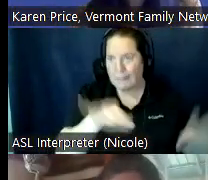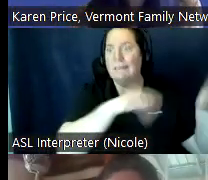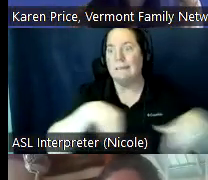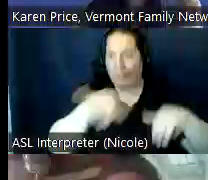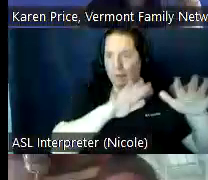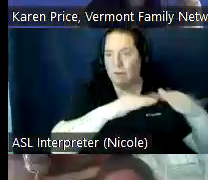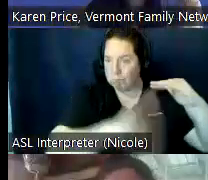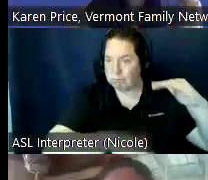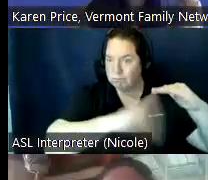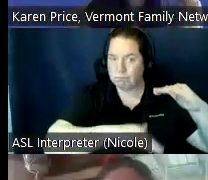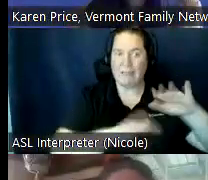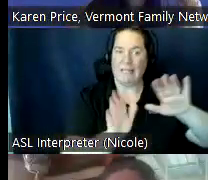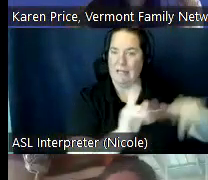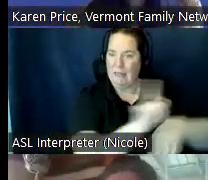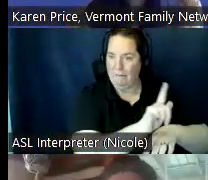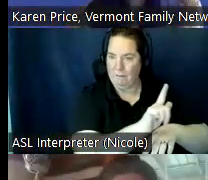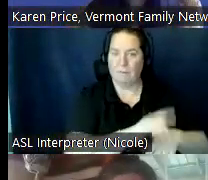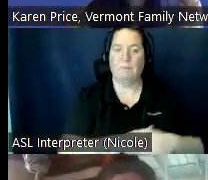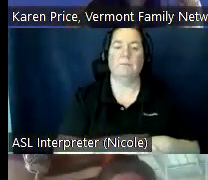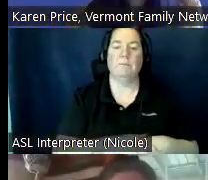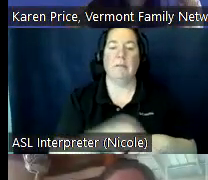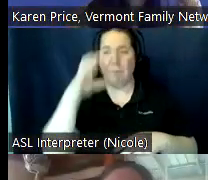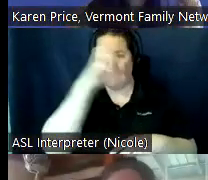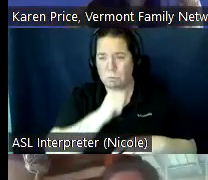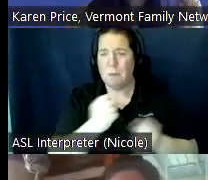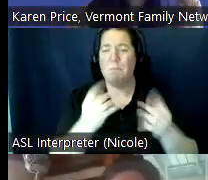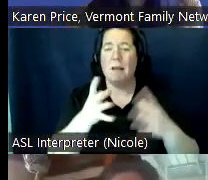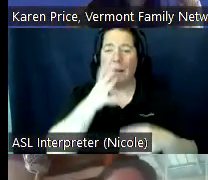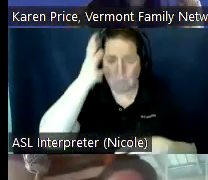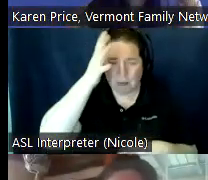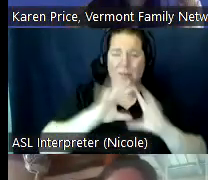image on the left. I assume that many parents and families are used to seeing something along